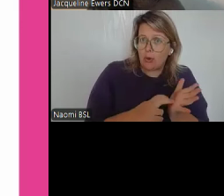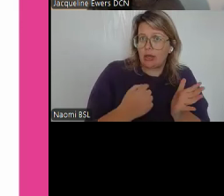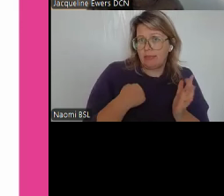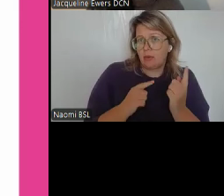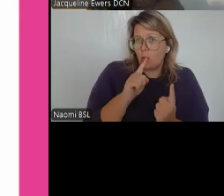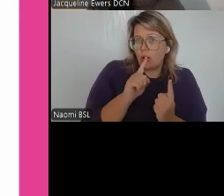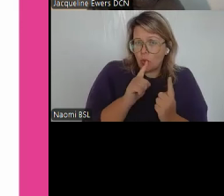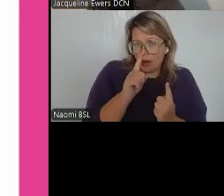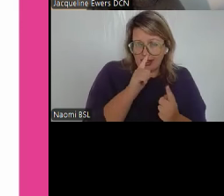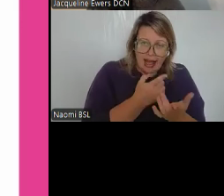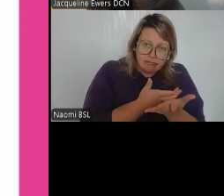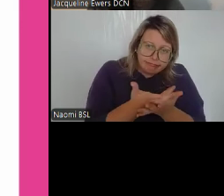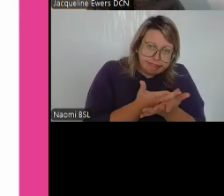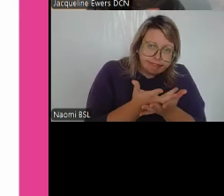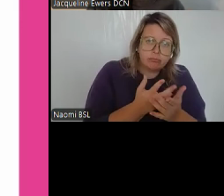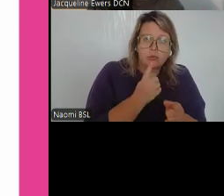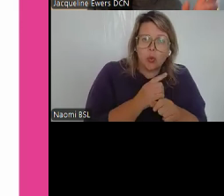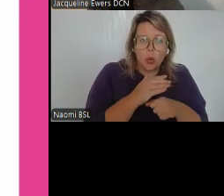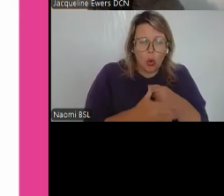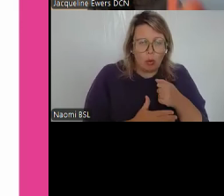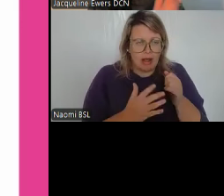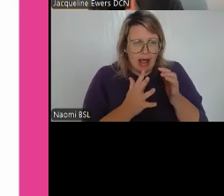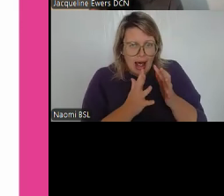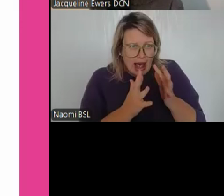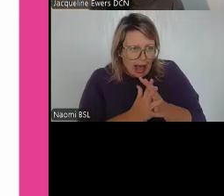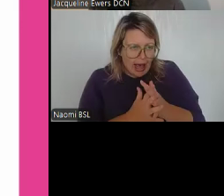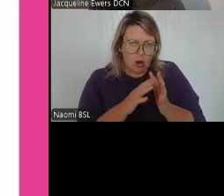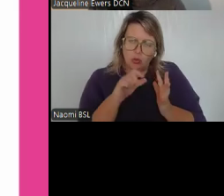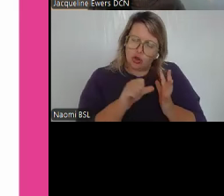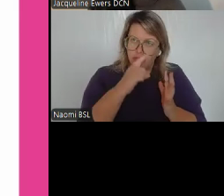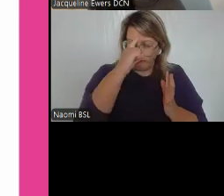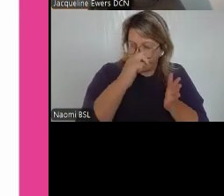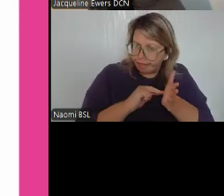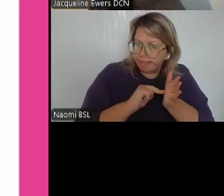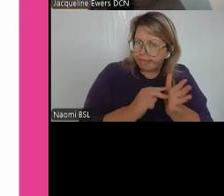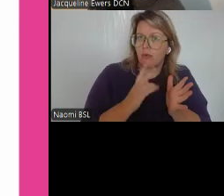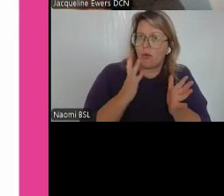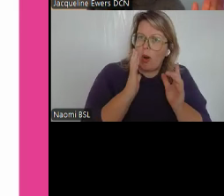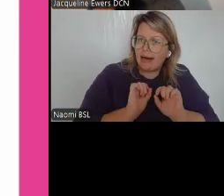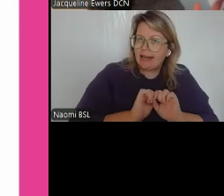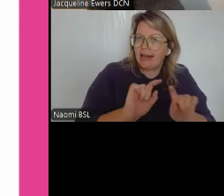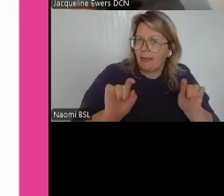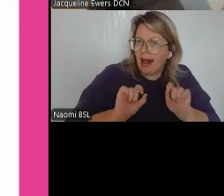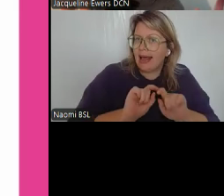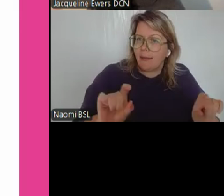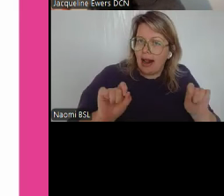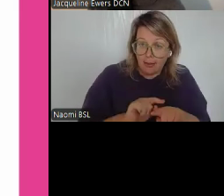about your specific frequency and how to see whether there is